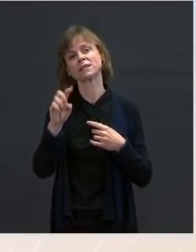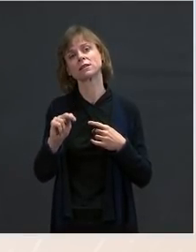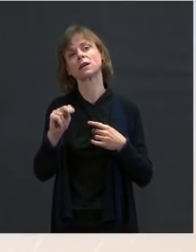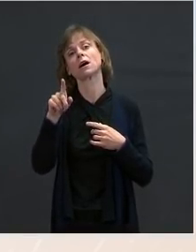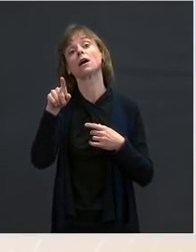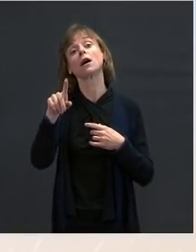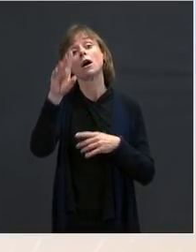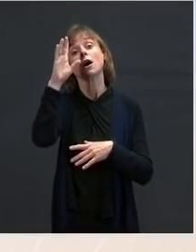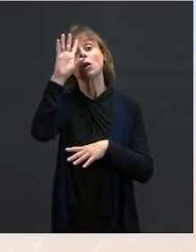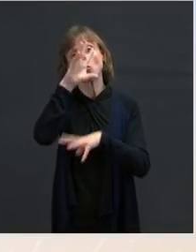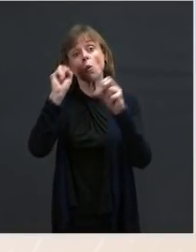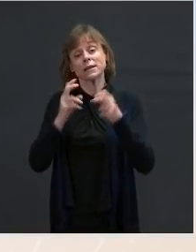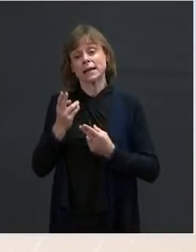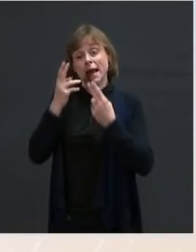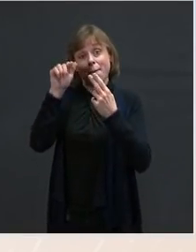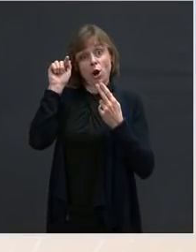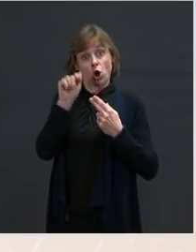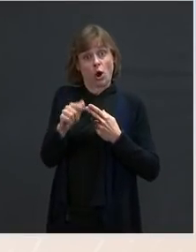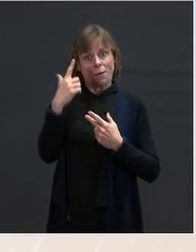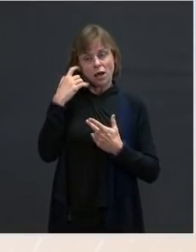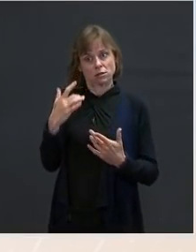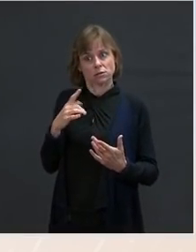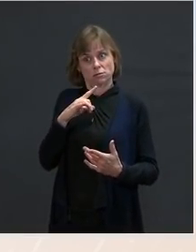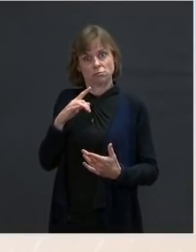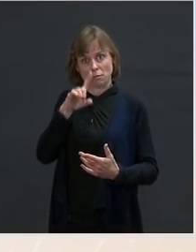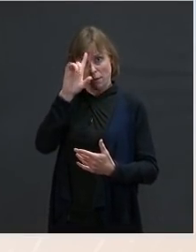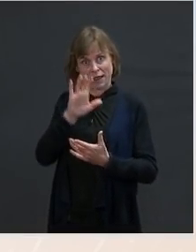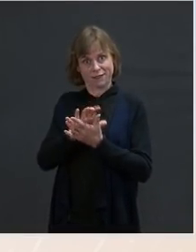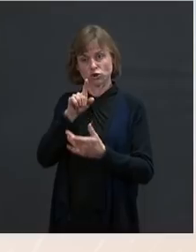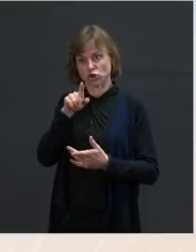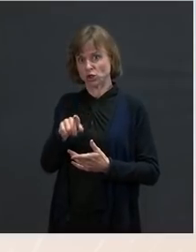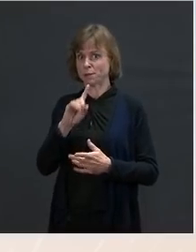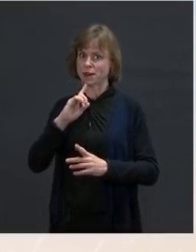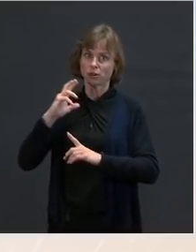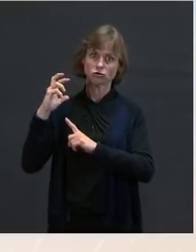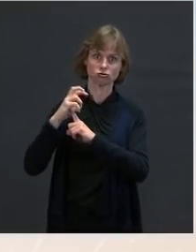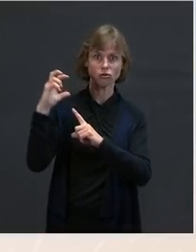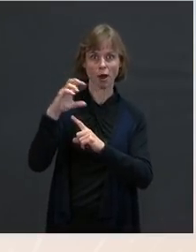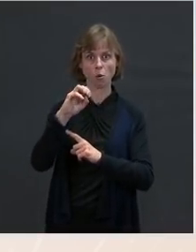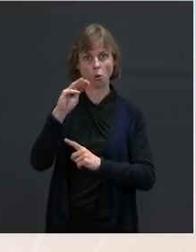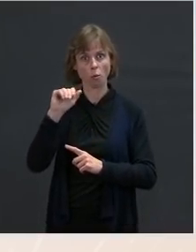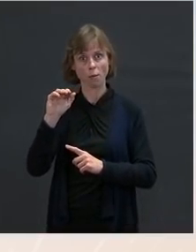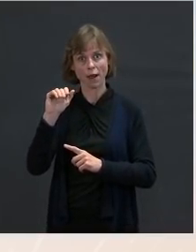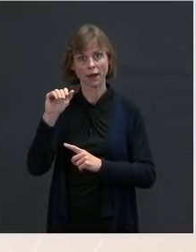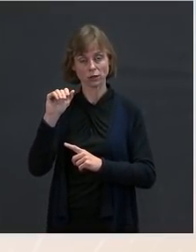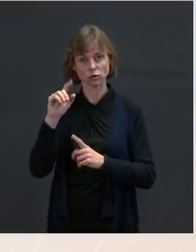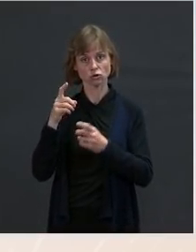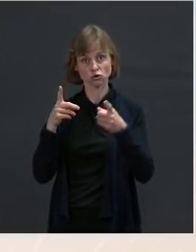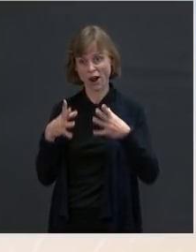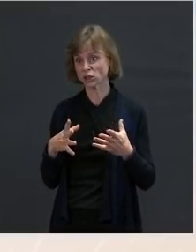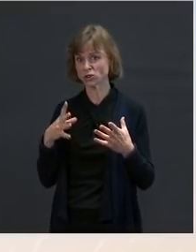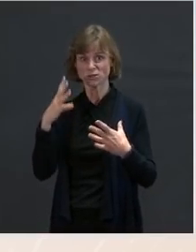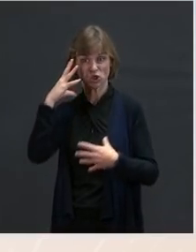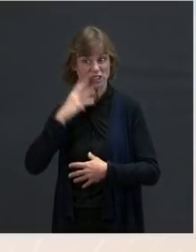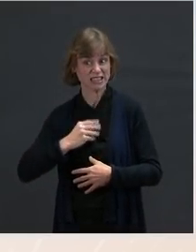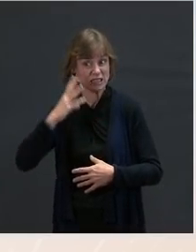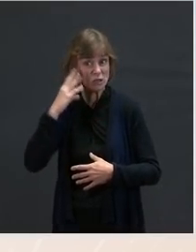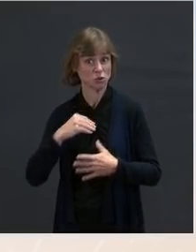because he believes she'd be a stellar OMB Director. She's tested. She is a leading policy expert. She has led a think tank in this --